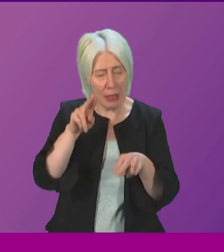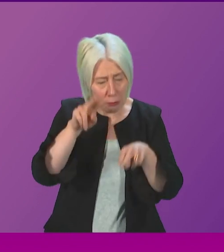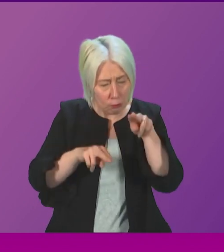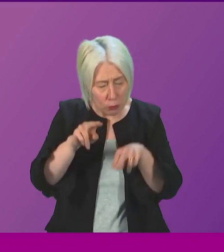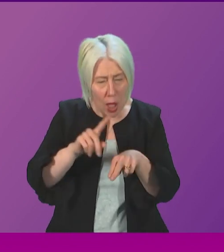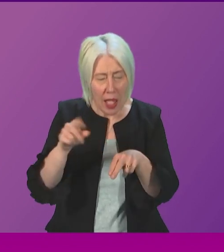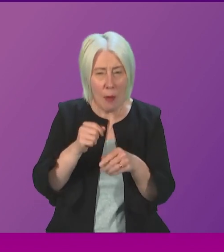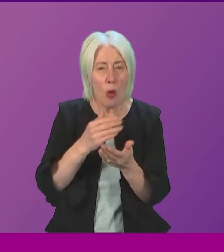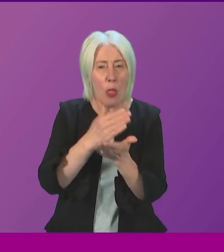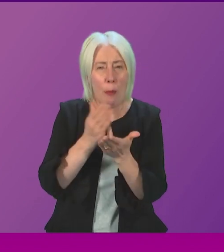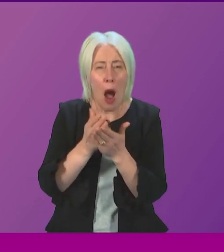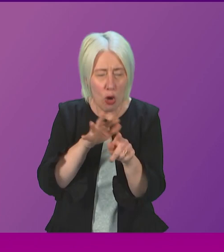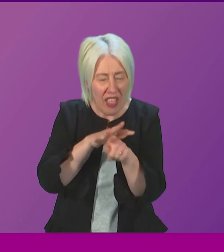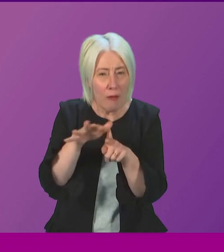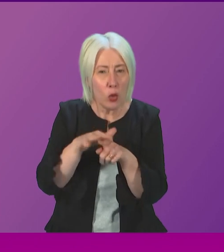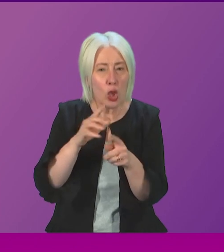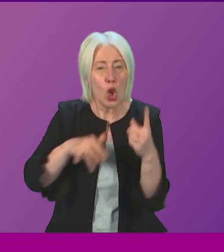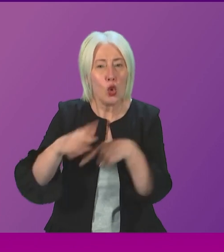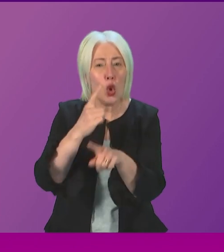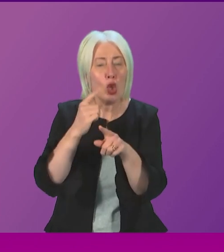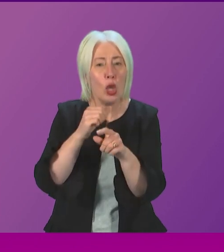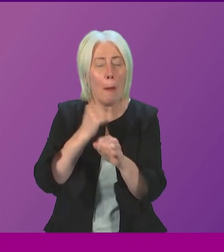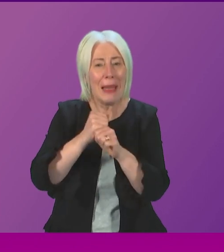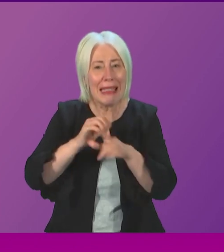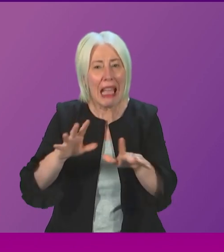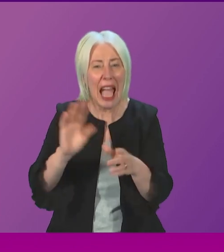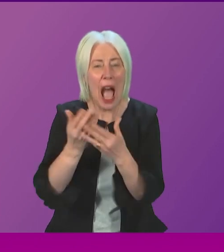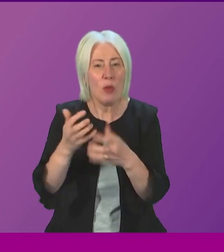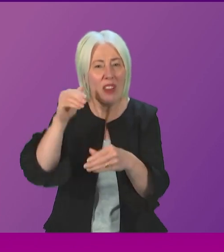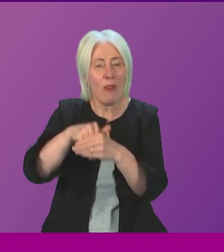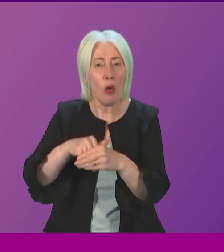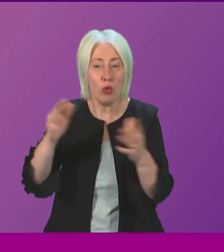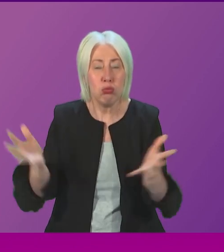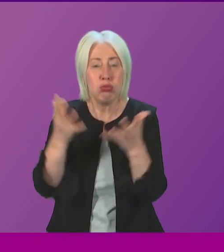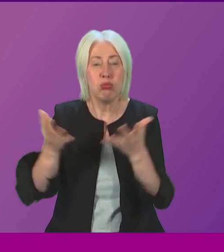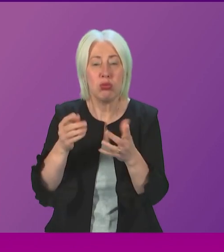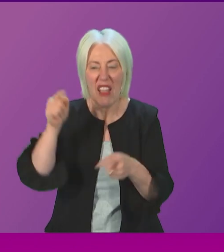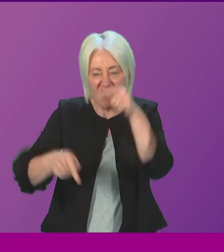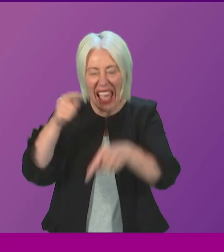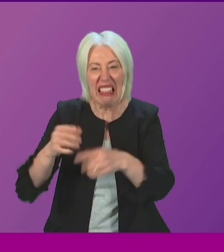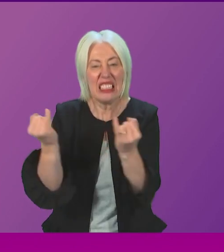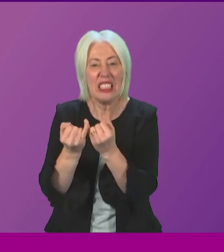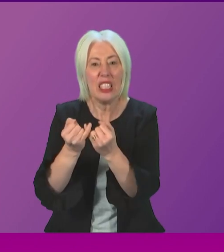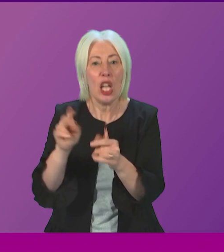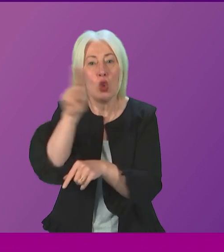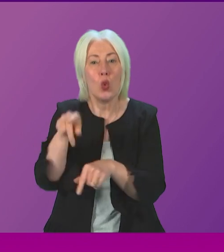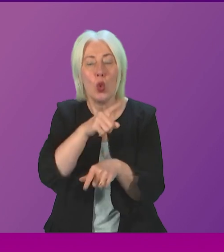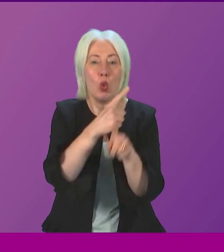of social media in encouraging violence towards pupils and teachers in schools. Violence is never acceptable.